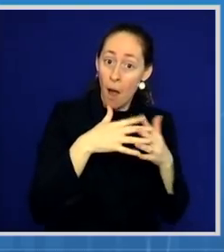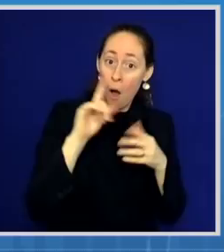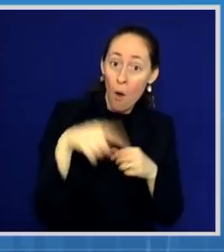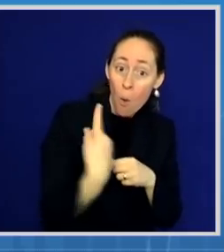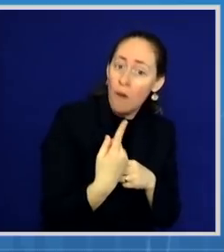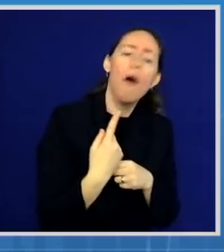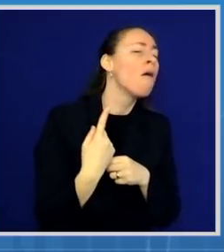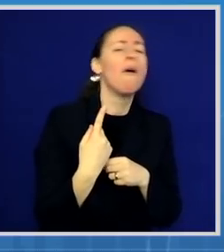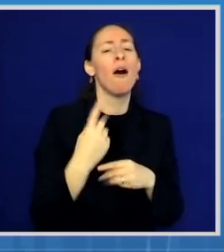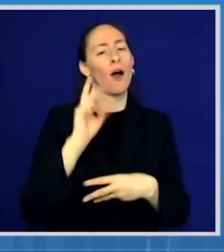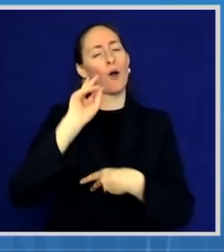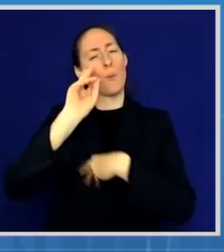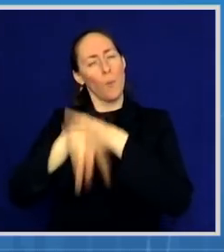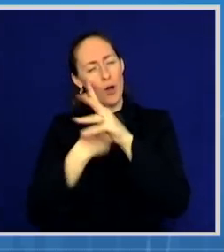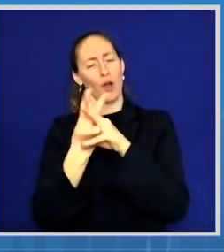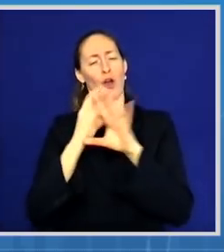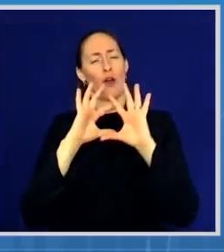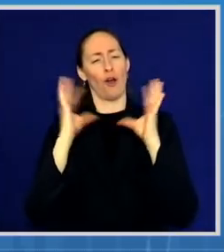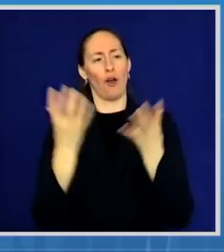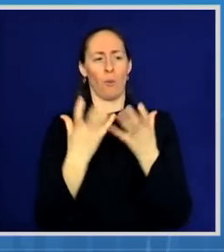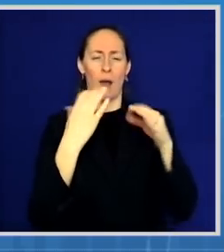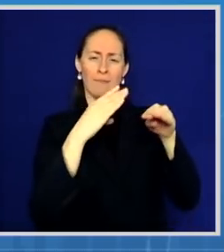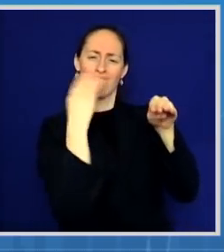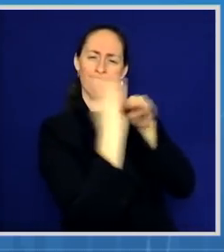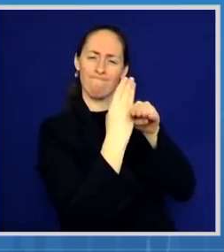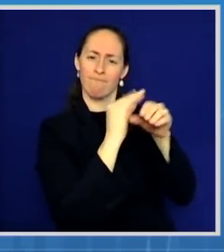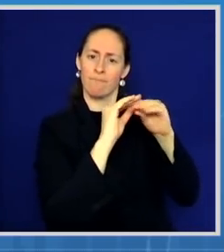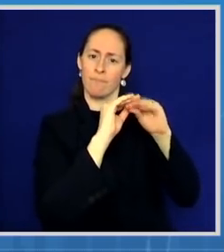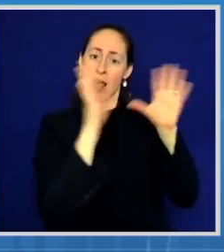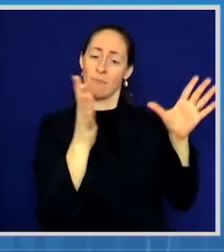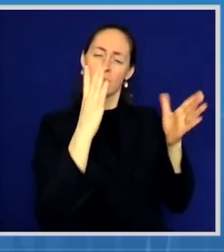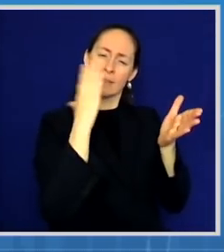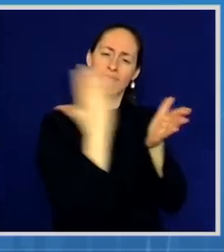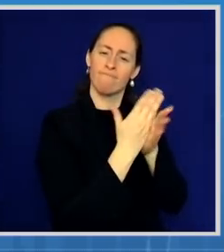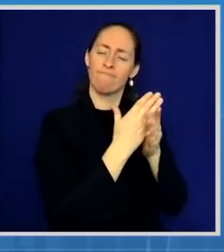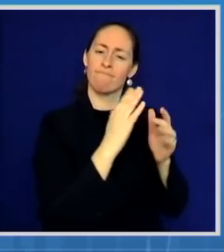This work has made us better prepared for the threat of SARS-CoV2 variants,